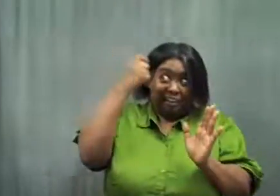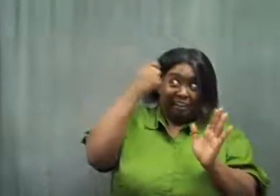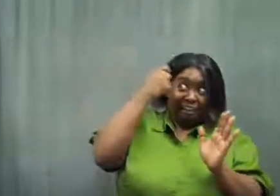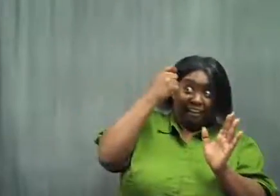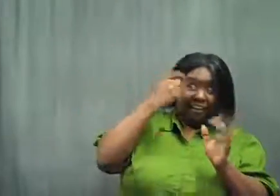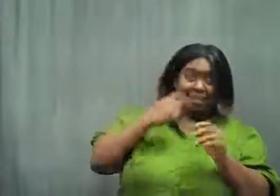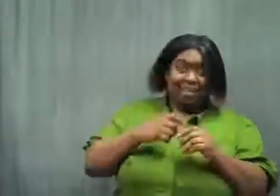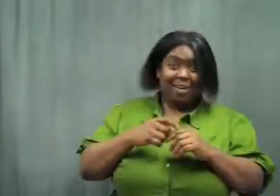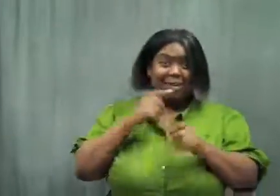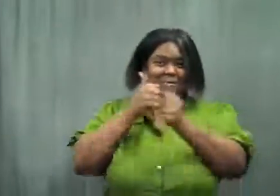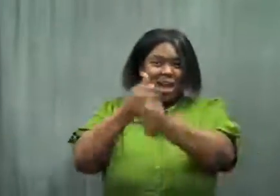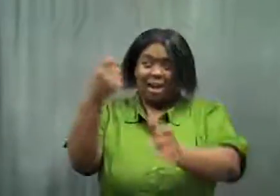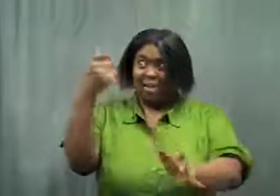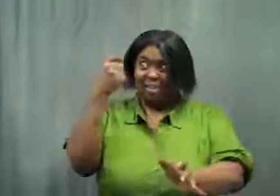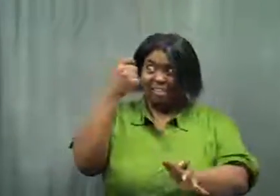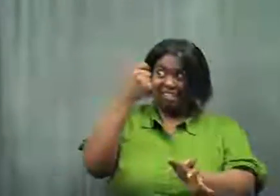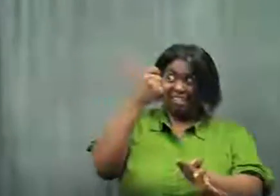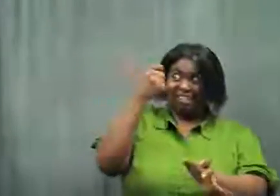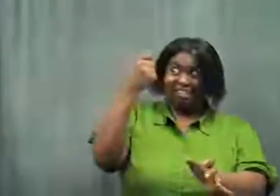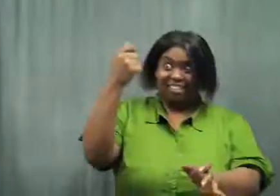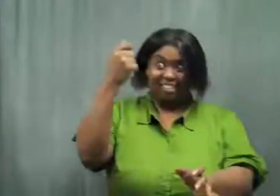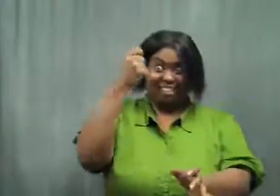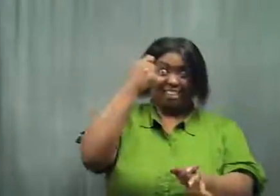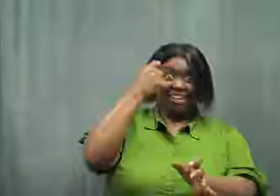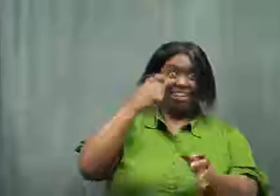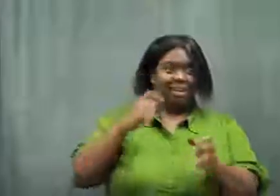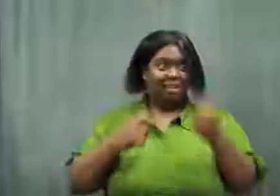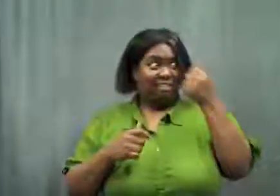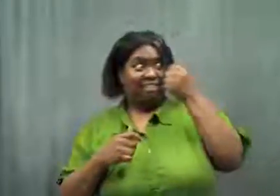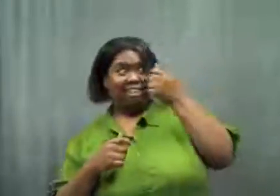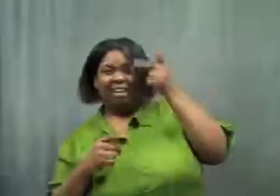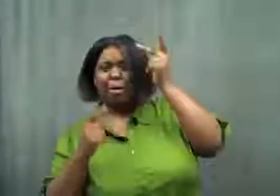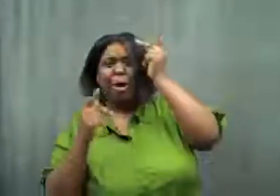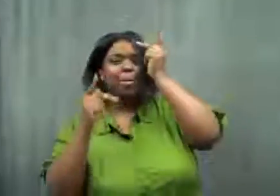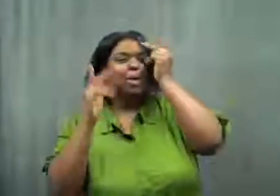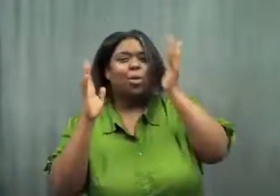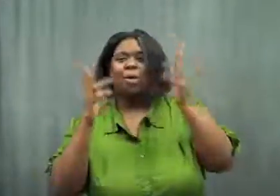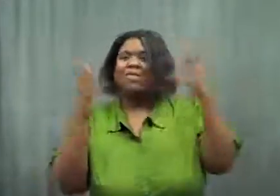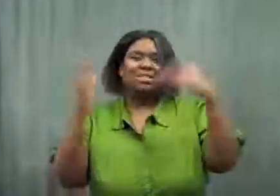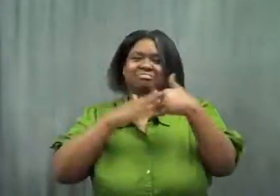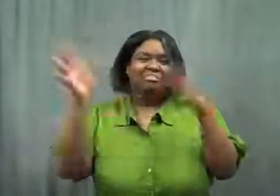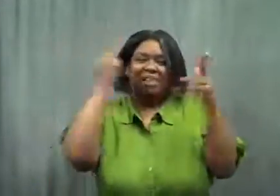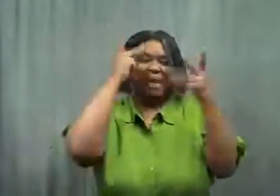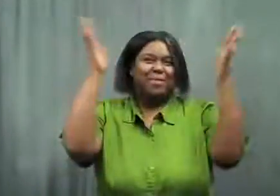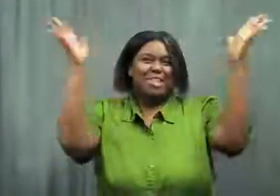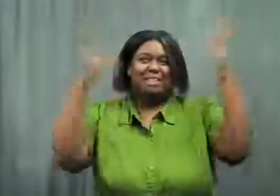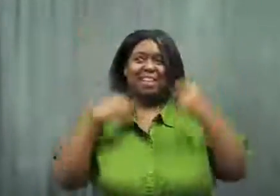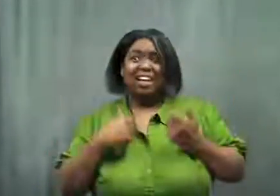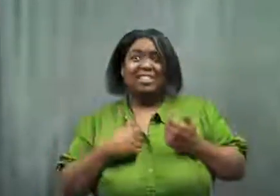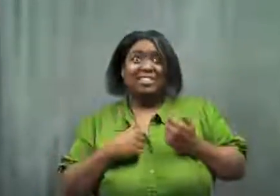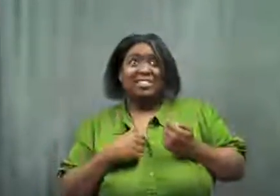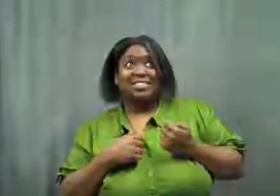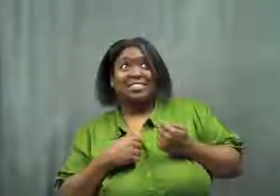Every time that comb came near me, I pulled away. I moved in unison away from the comb. I was plain paranoid from then.